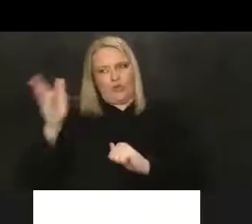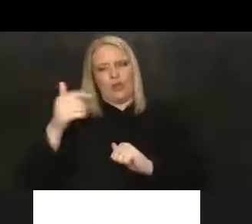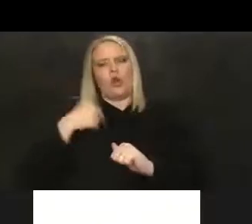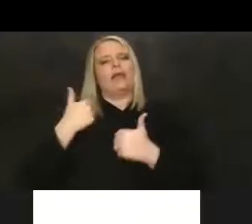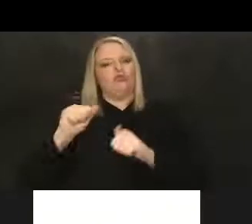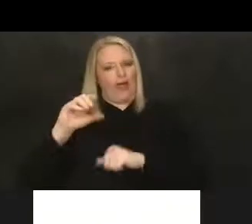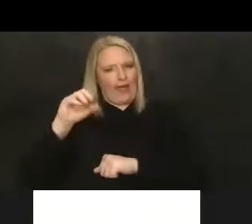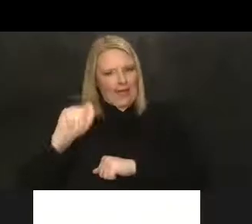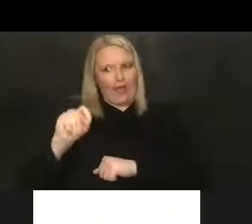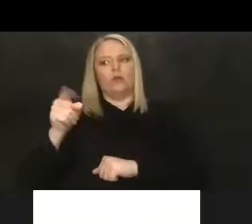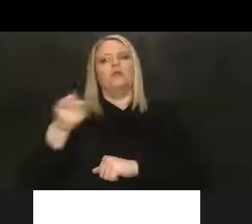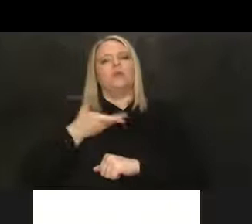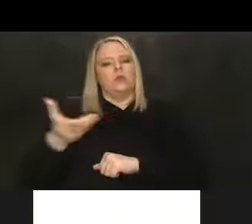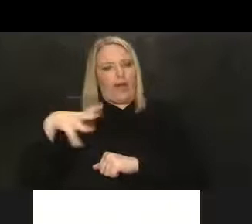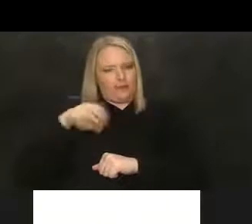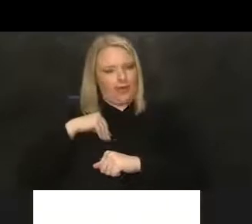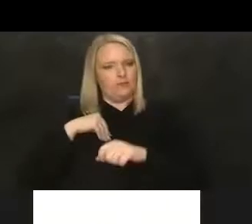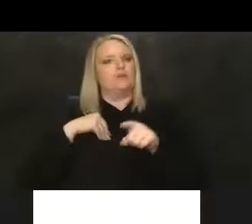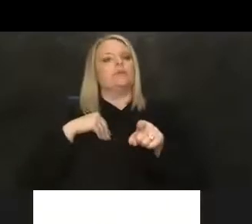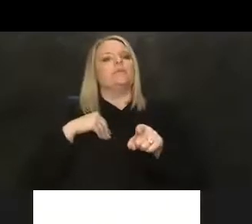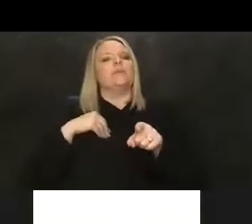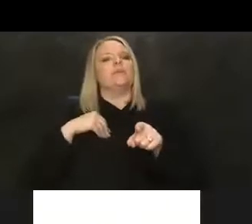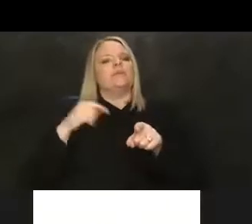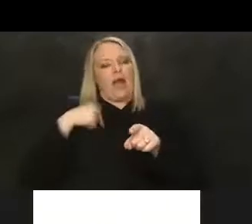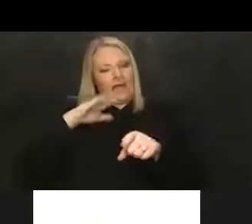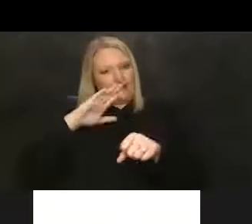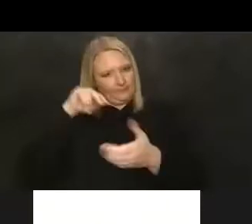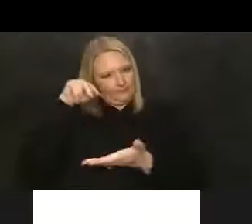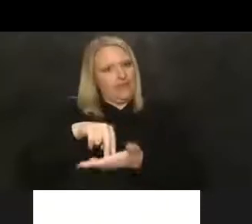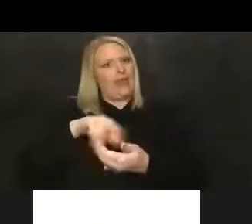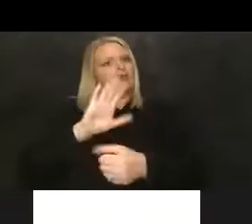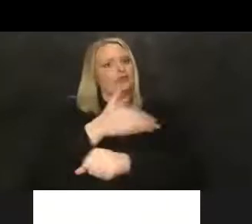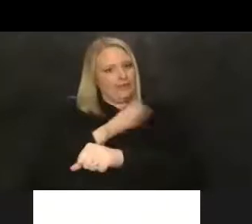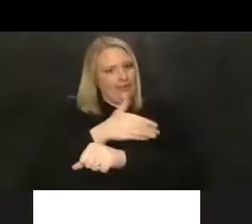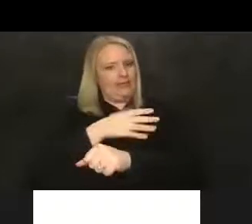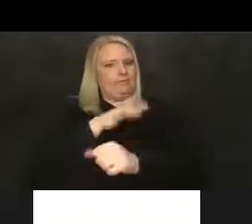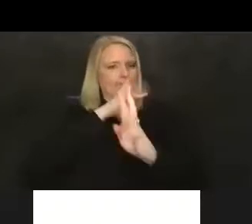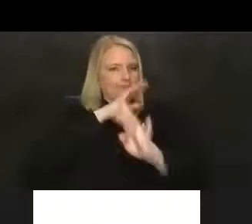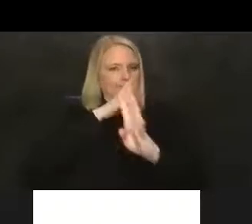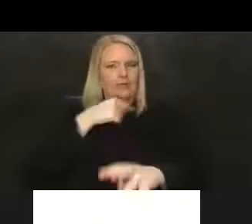and I went up on stage and I sang 'Dites-moi,' and I looked out over you know the sea of hundreds